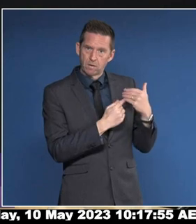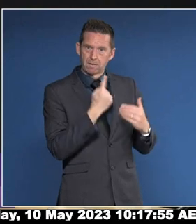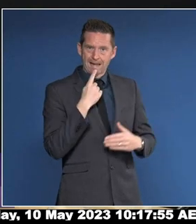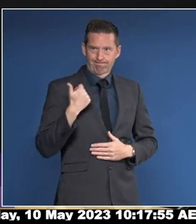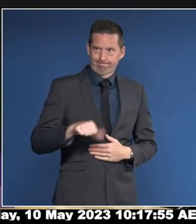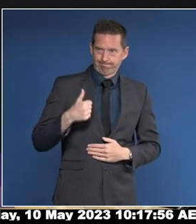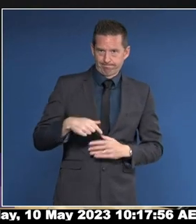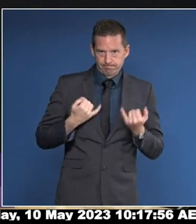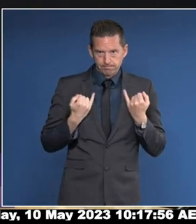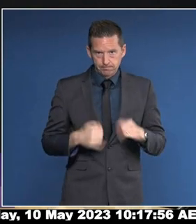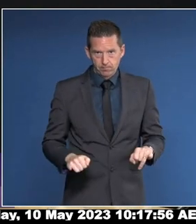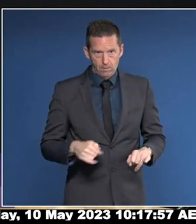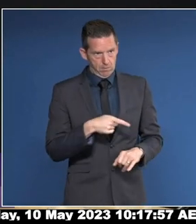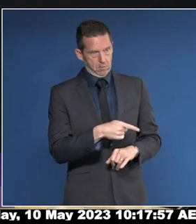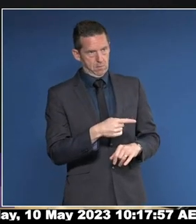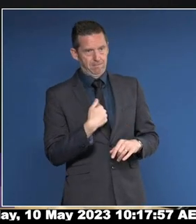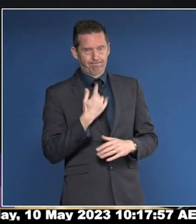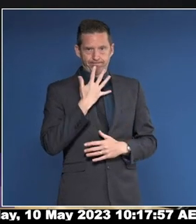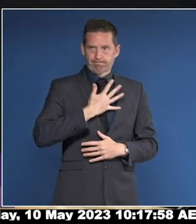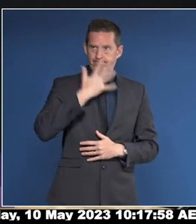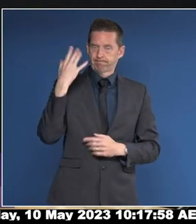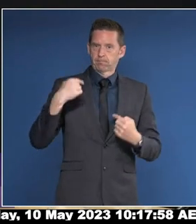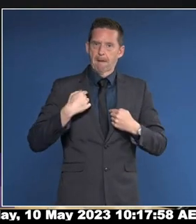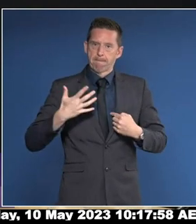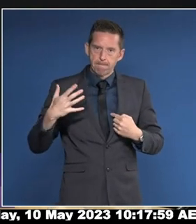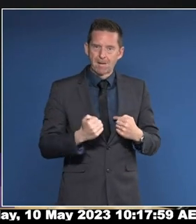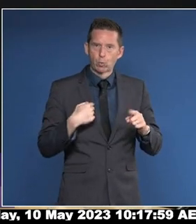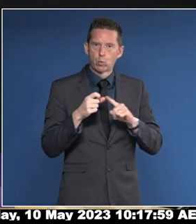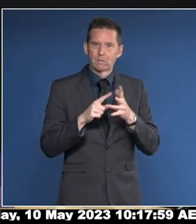could happen on our watch, we need to do something different and here are some